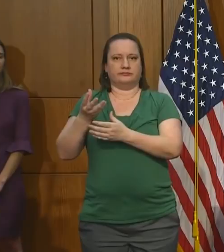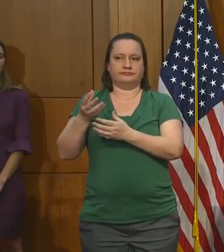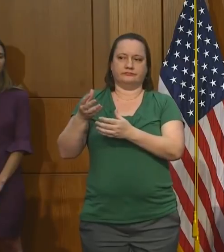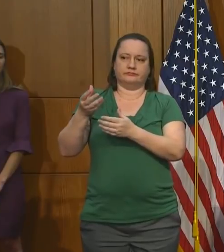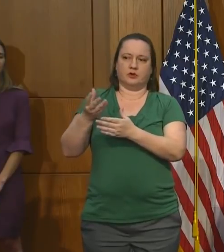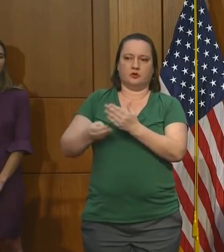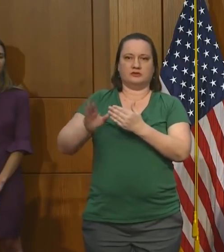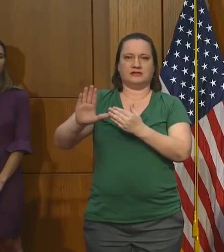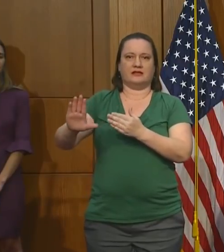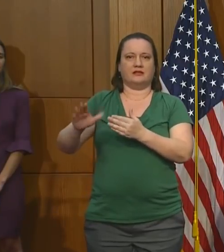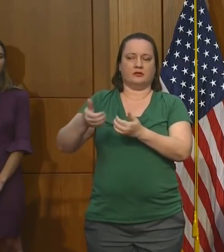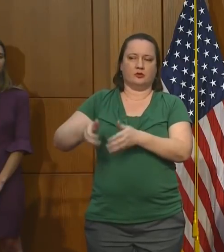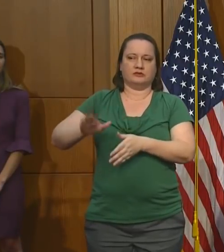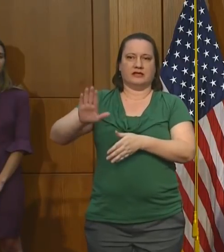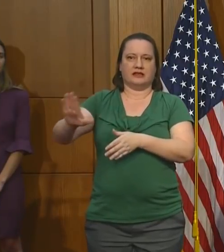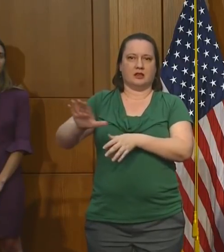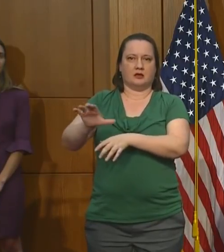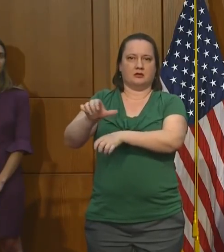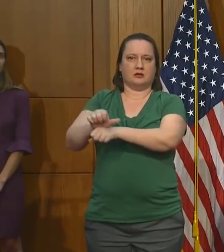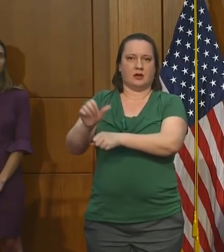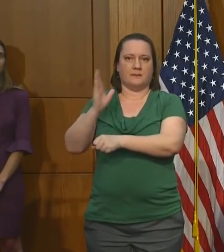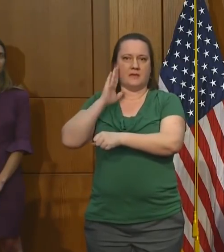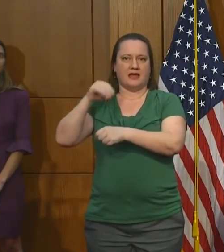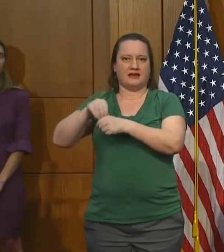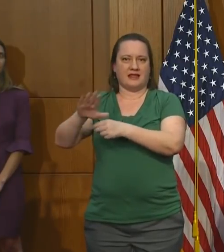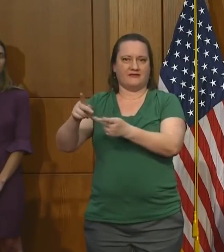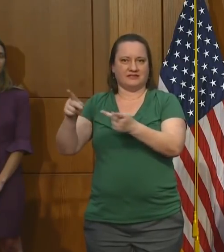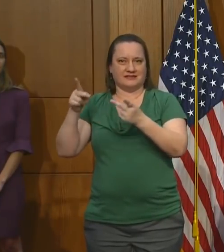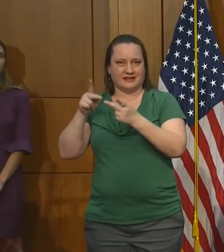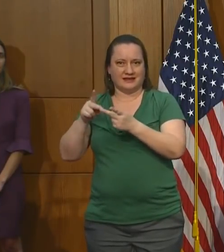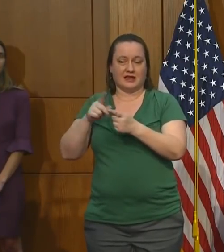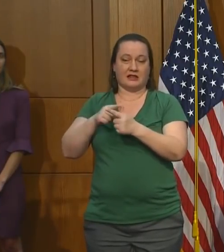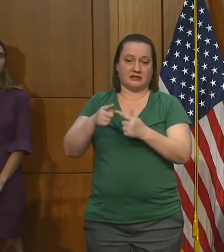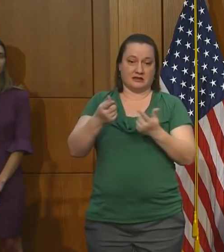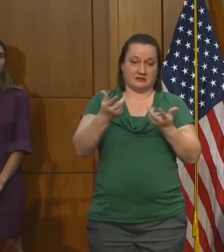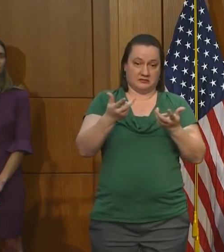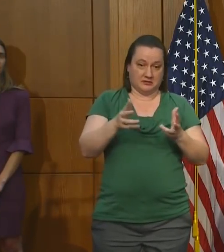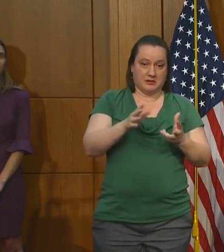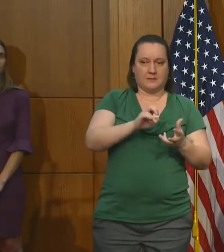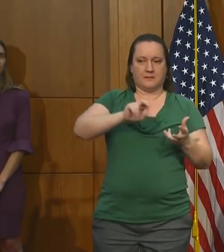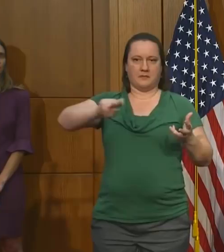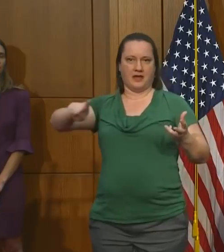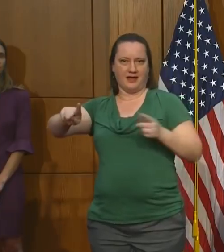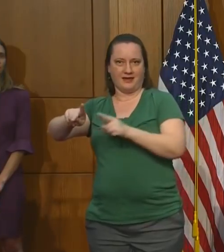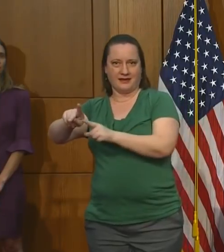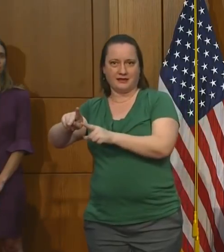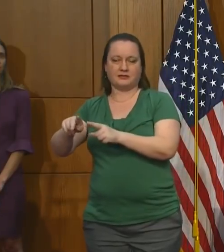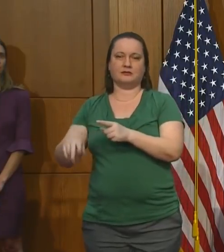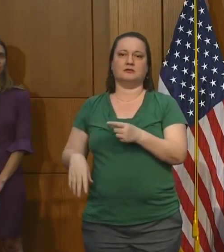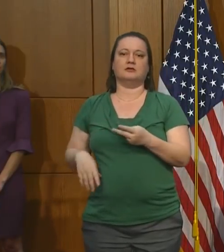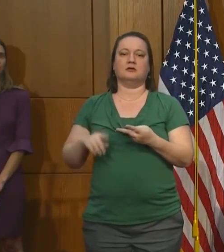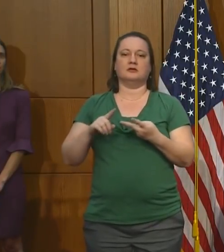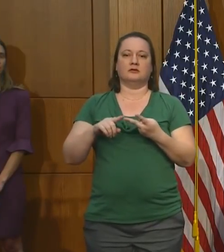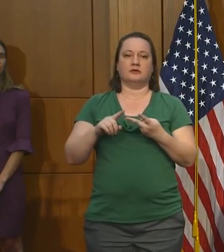LOSING THEIR BANKS UNTIL REGULAR VISITATION BECAUSE ONCE AGAIN AND PLAYING. HER SECOND QUESTION VERY QUICKLY DO YOU